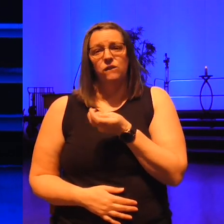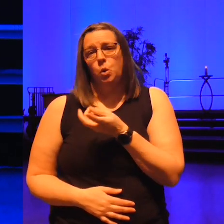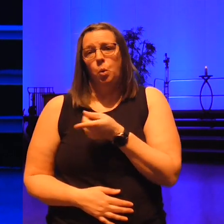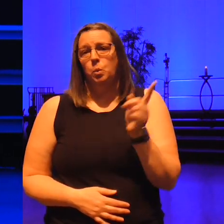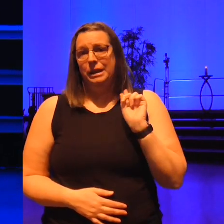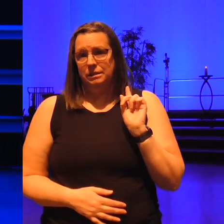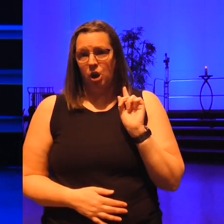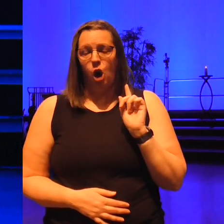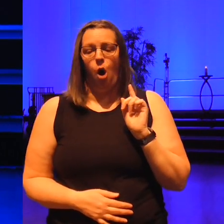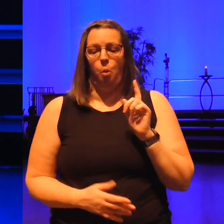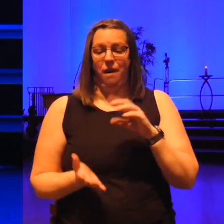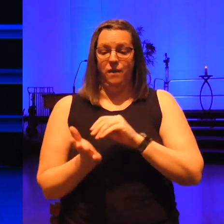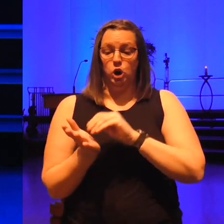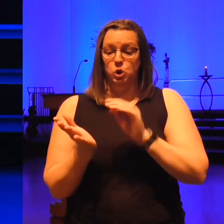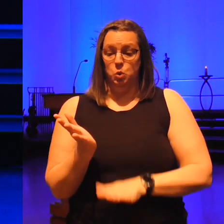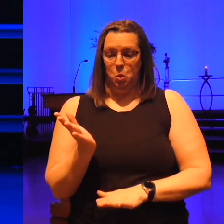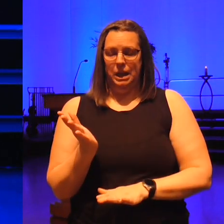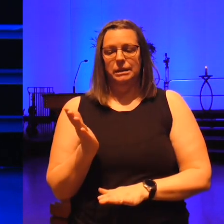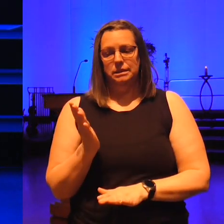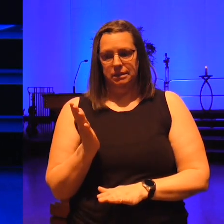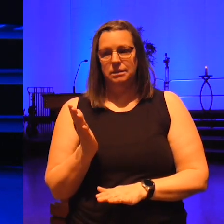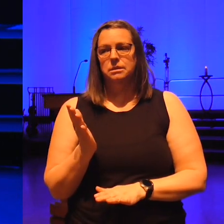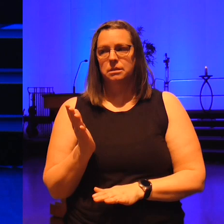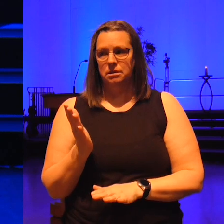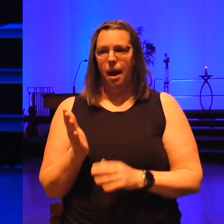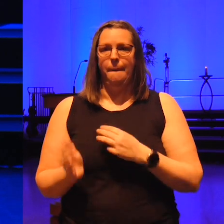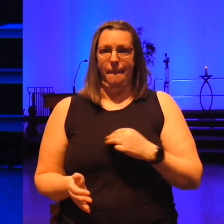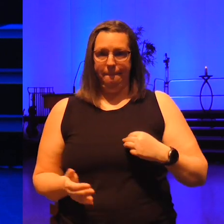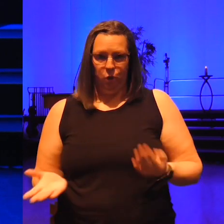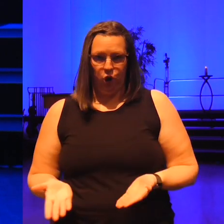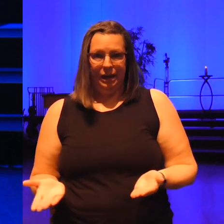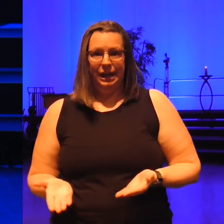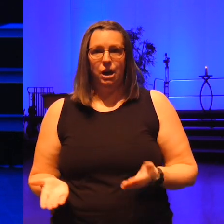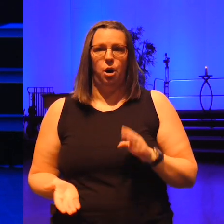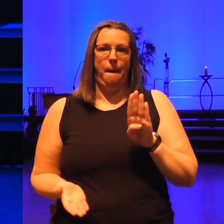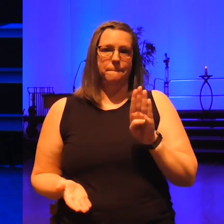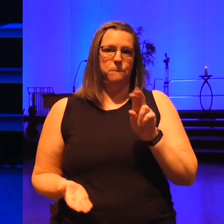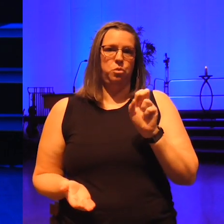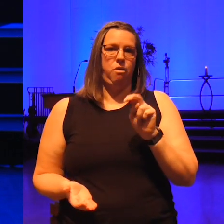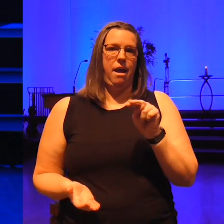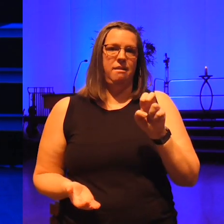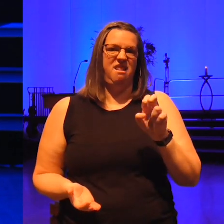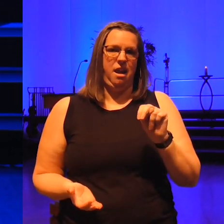and practitioner studies of a wonderful member here named Brennan flood who wrote uh a wonderful